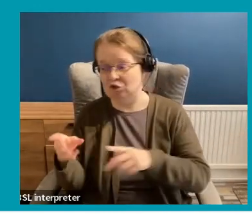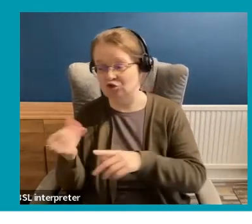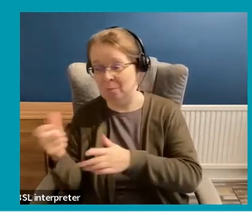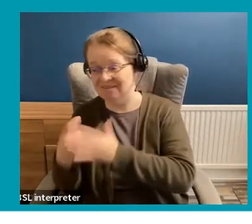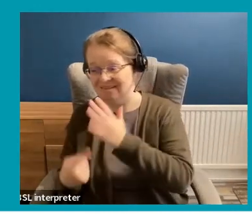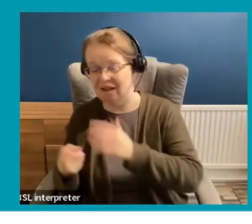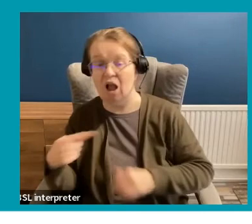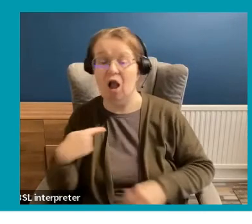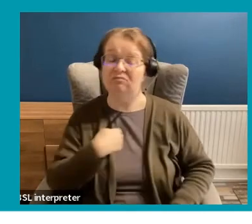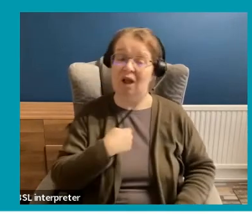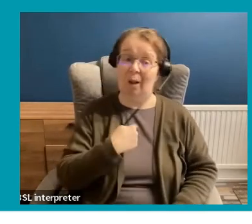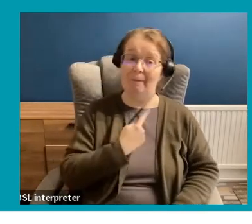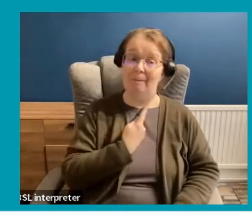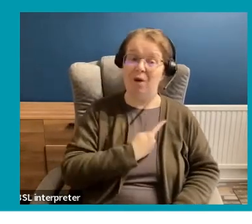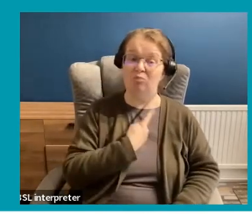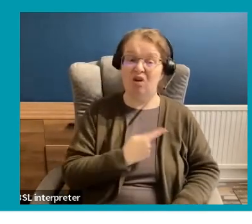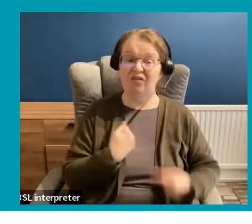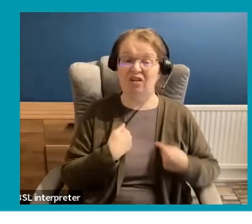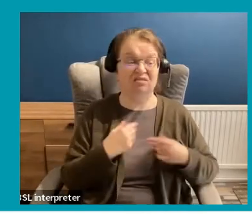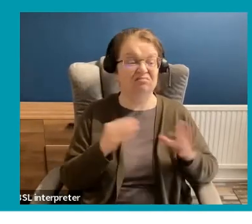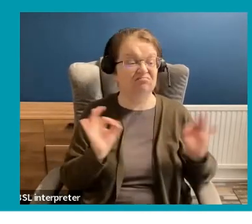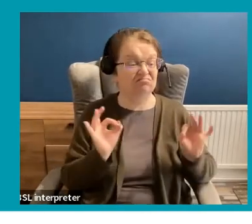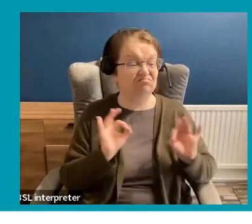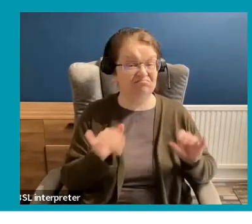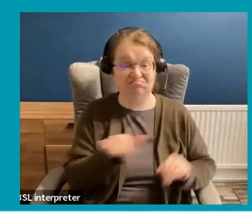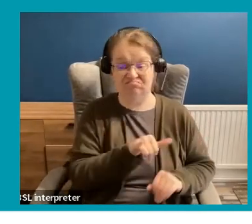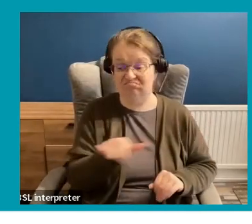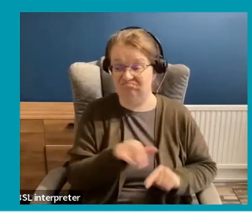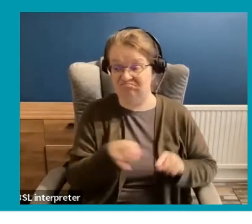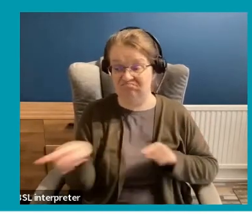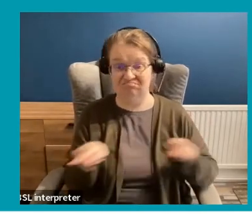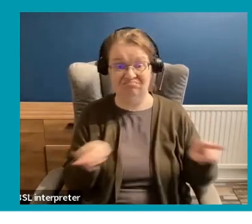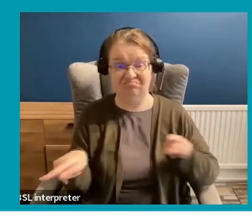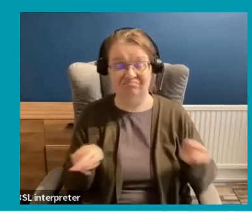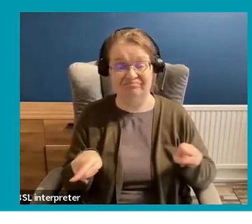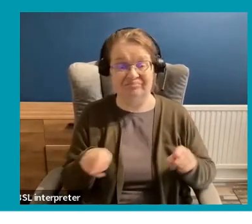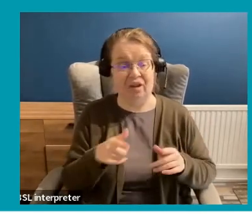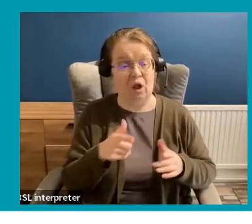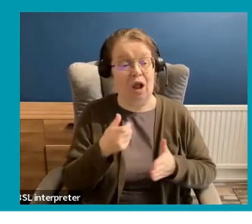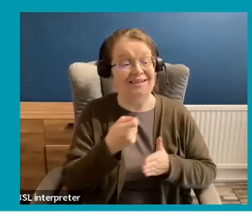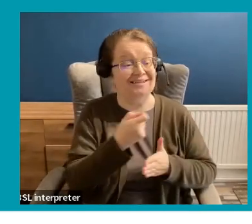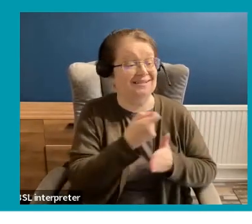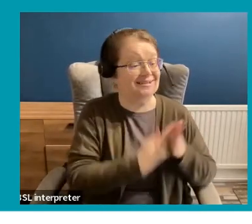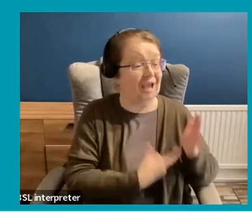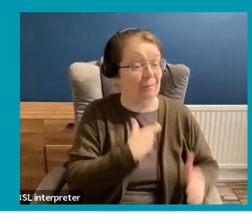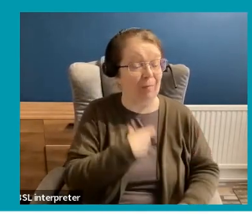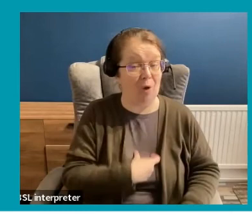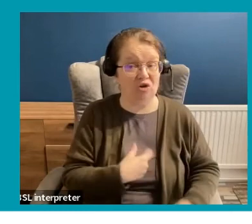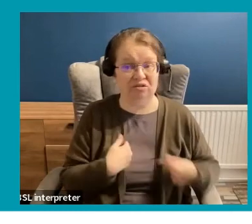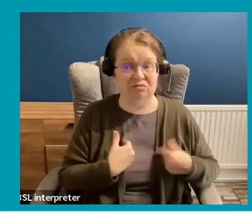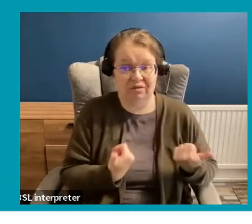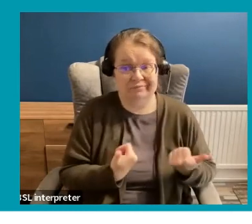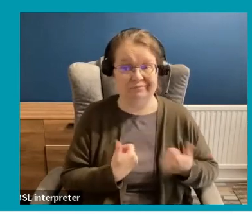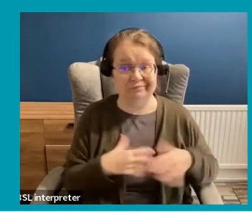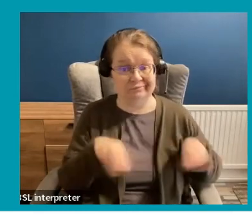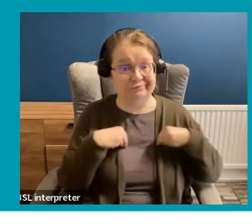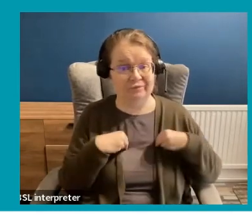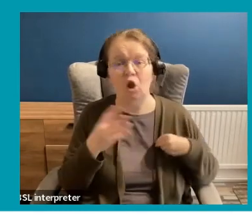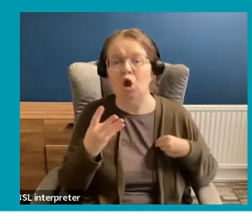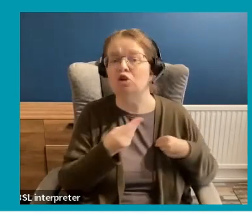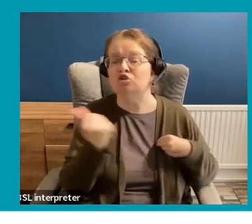I personally have no problem with being referred to as a disabled person. But I don't friends who don't like that at all.